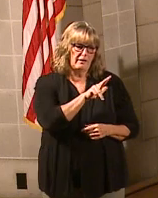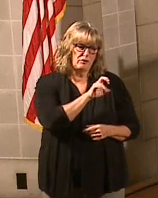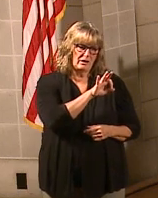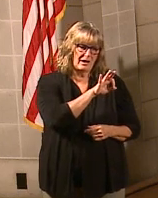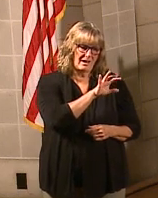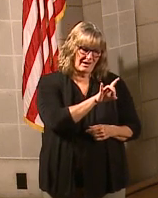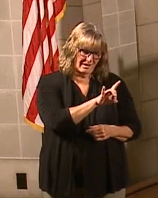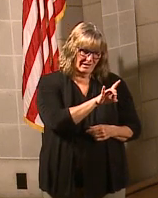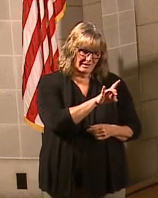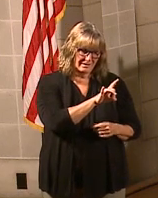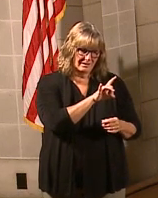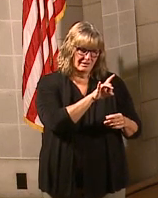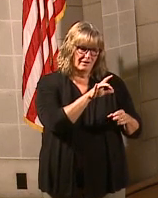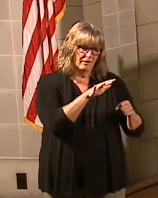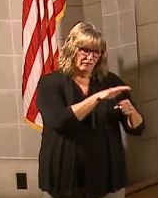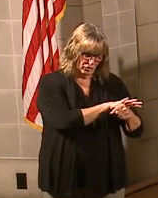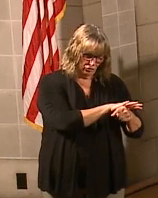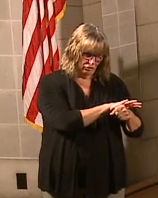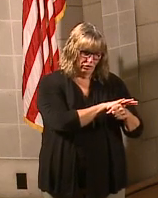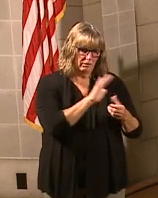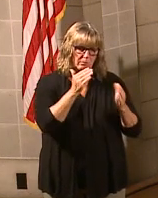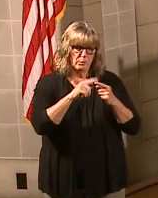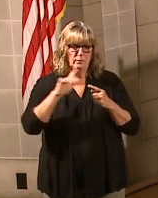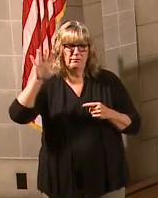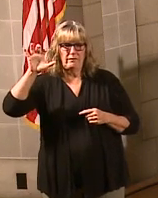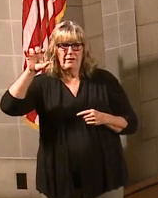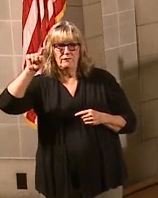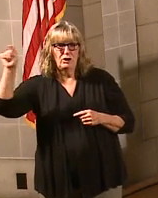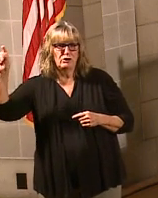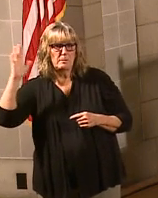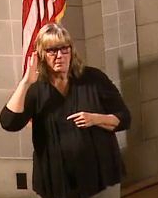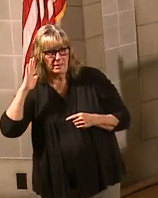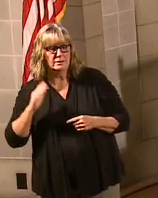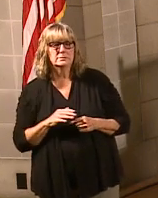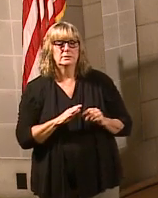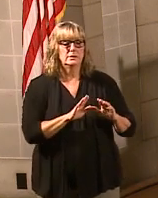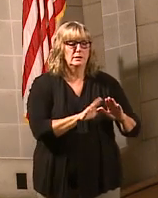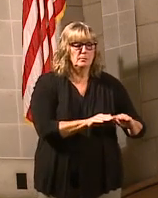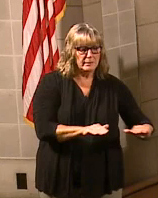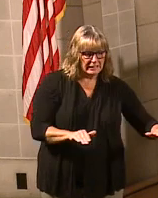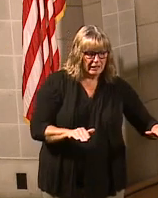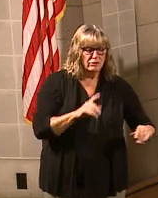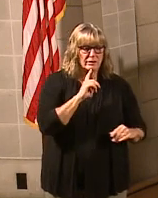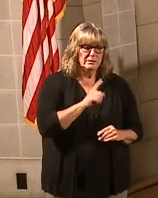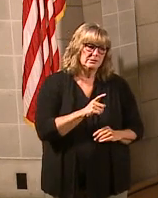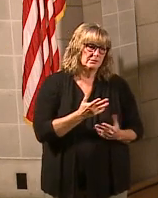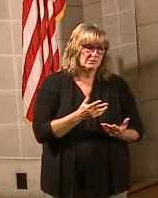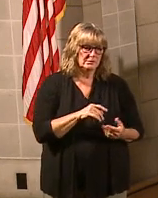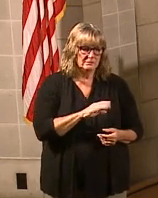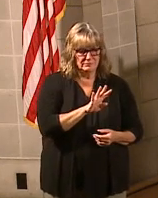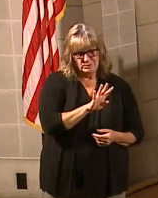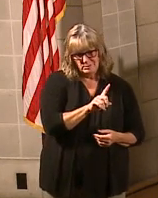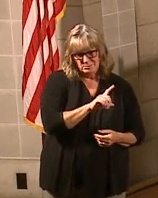WOULD BE AT 23%.